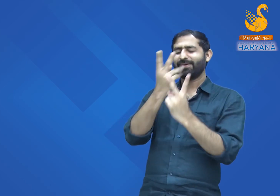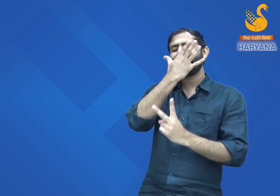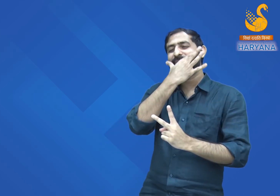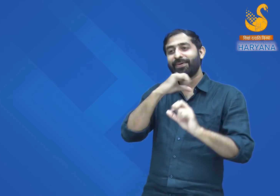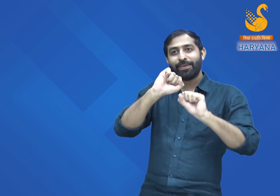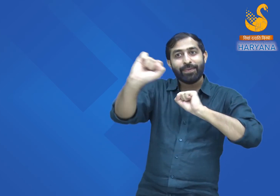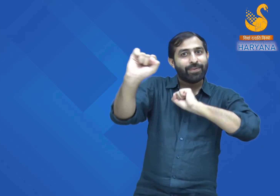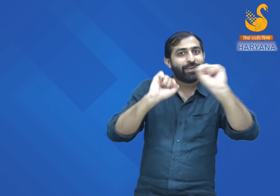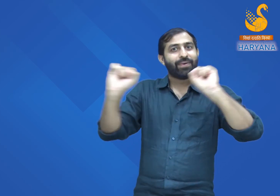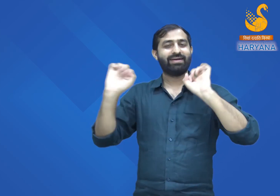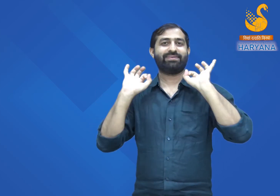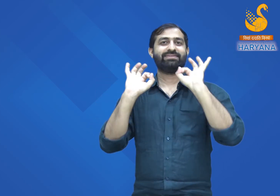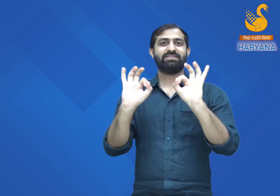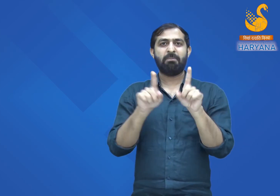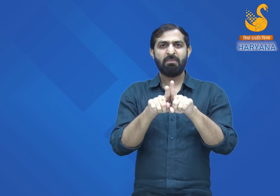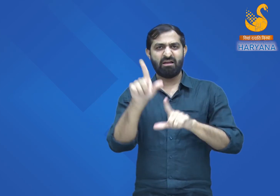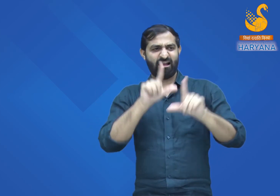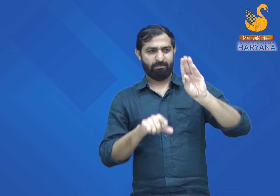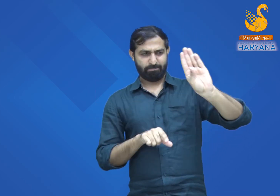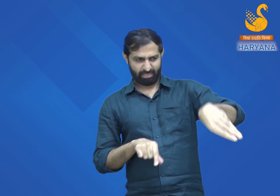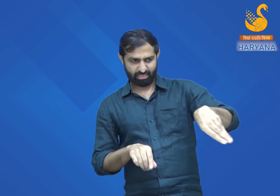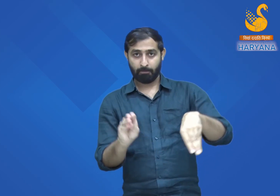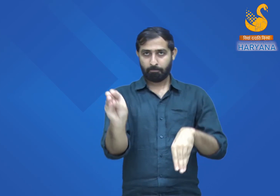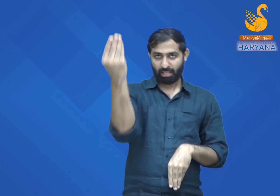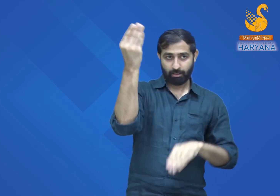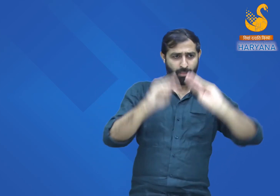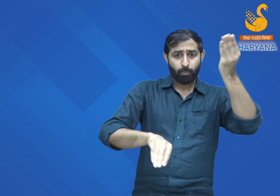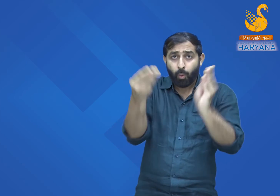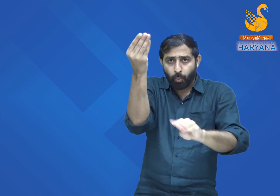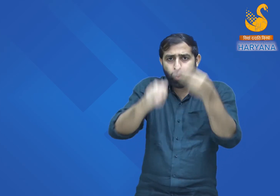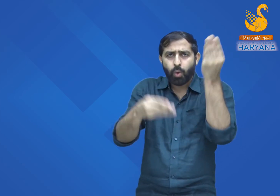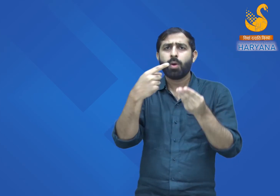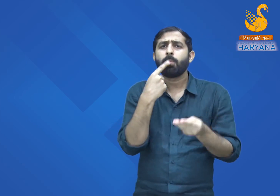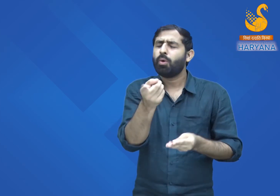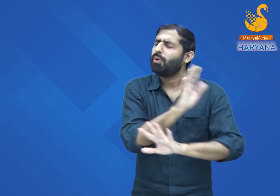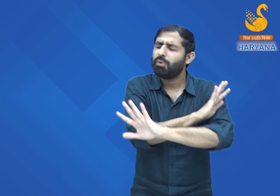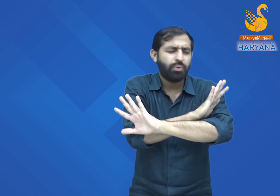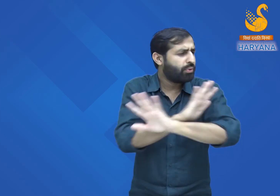Each language has its own beauty. We cannot say that one language is better than another.